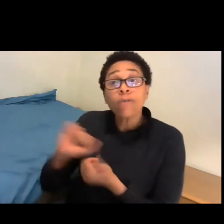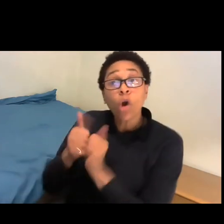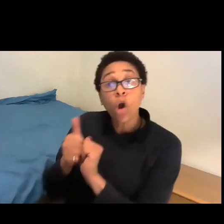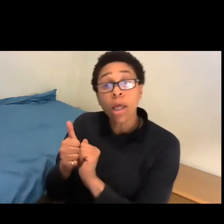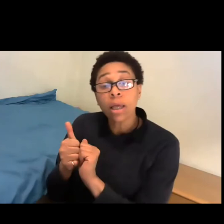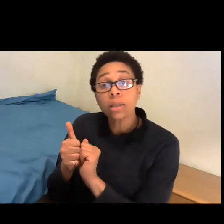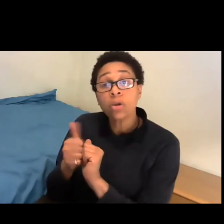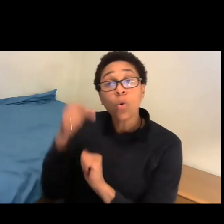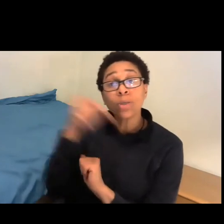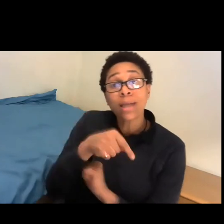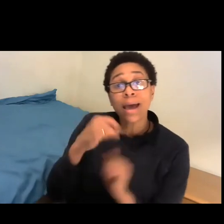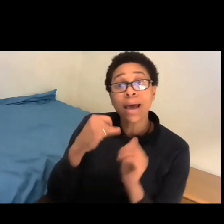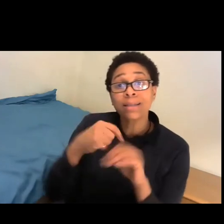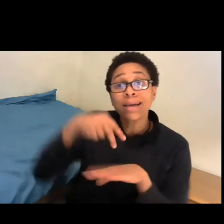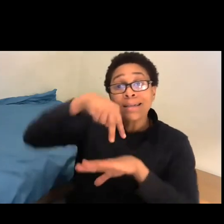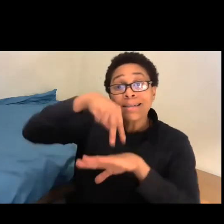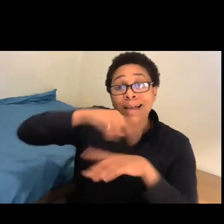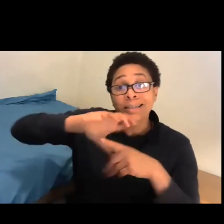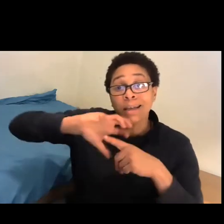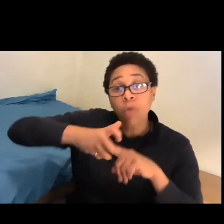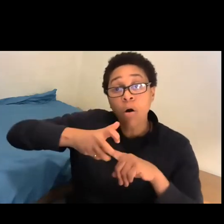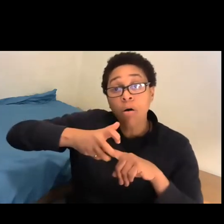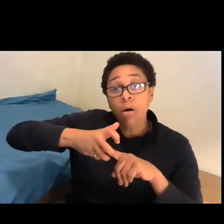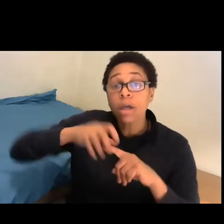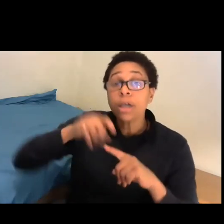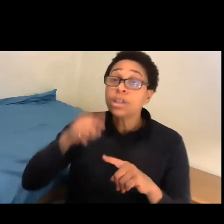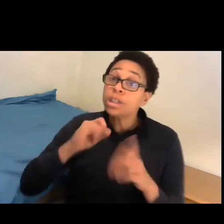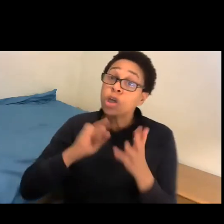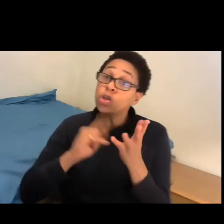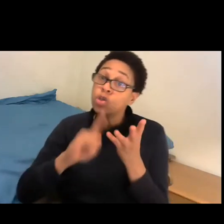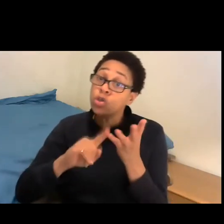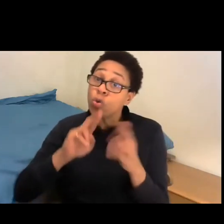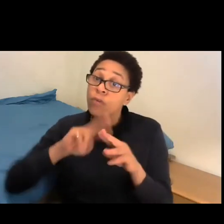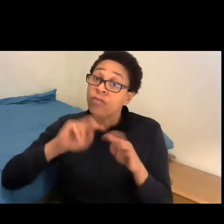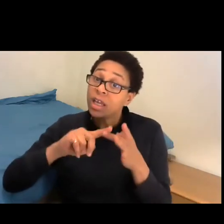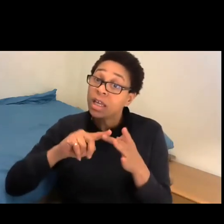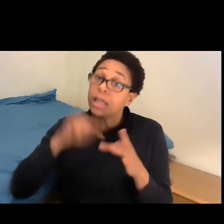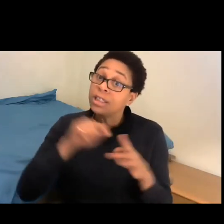know. And she's a Sufi, and she's Syrian American. And she's